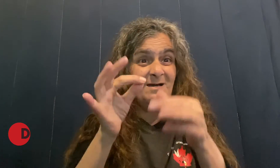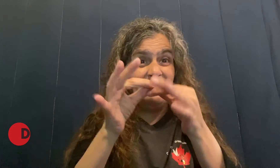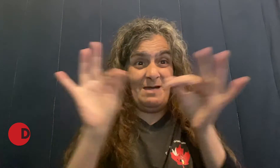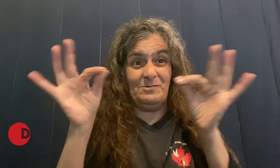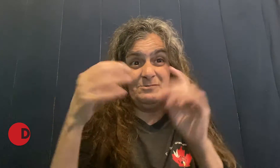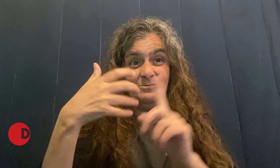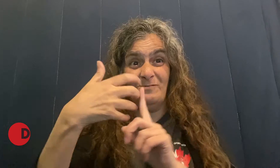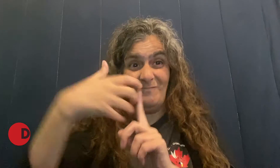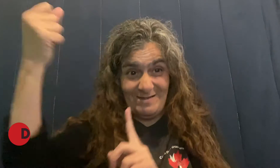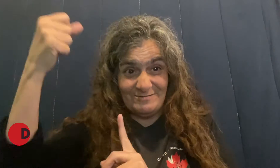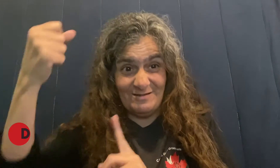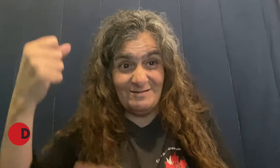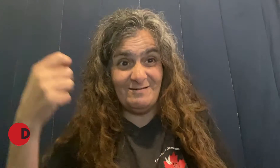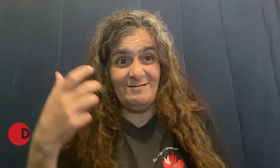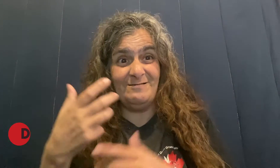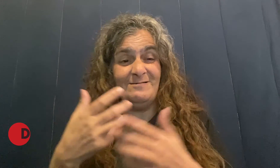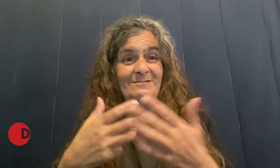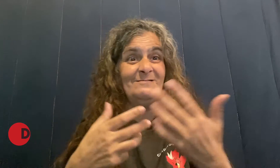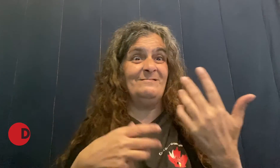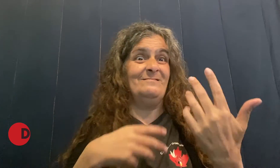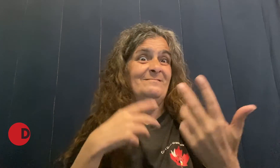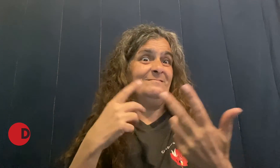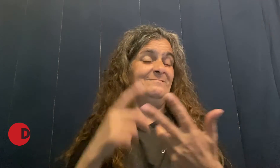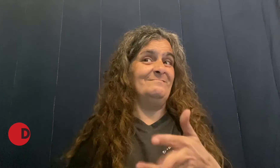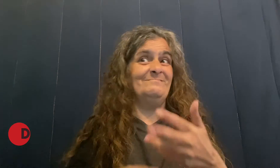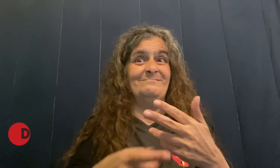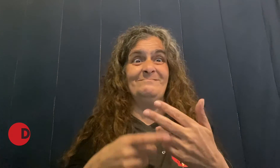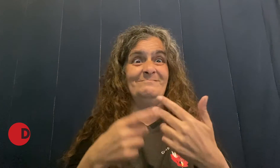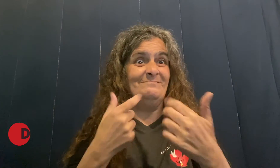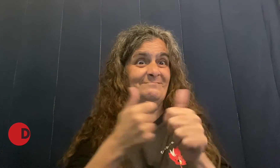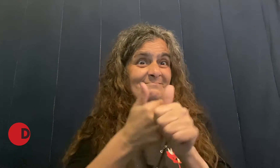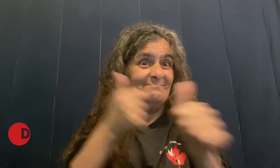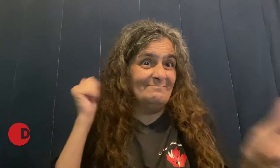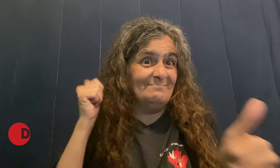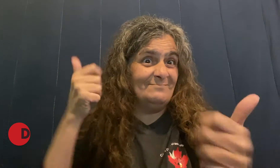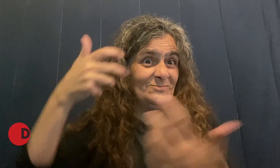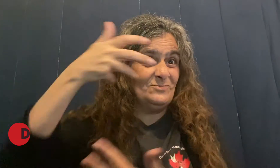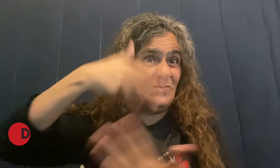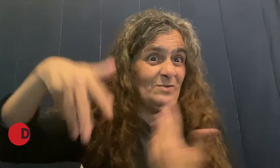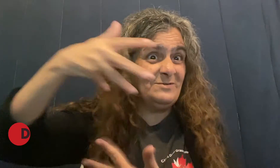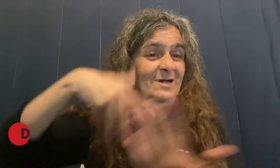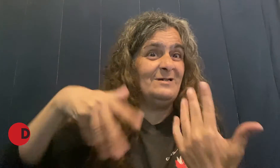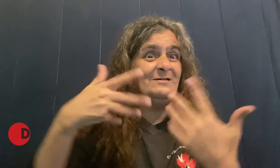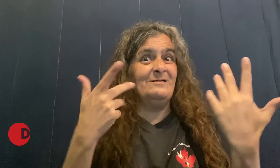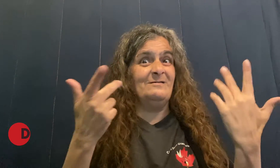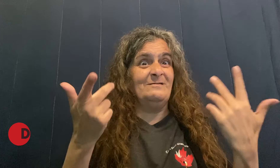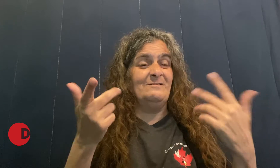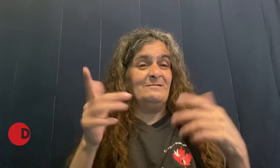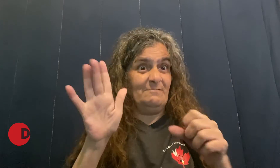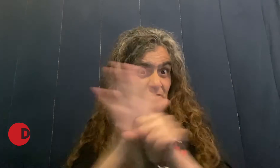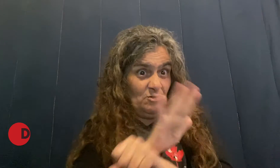language-deprived, behind socially and may not fully understand